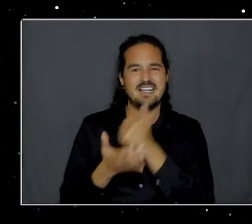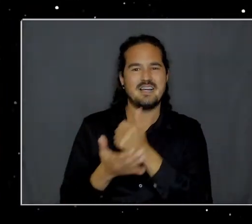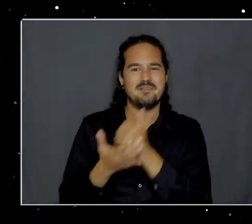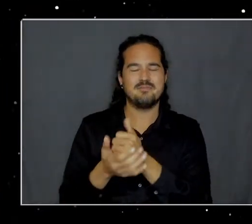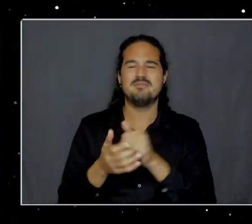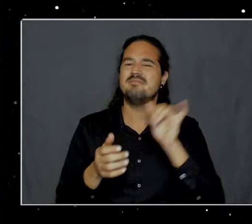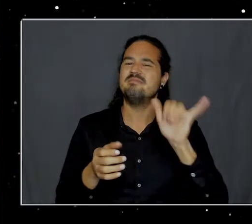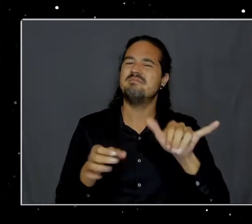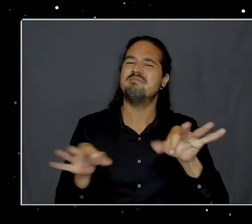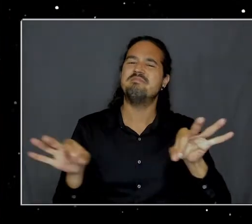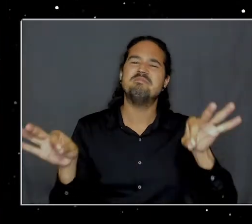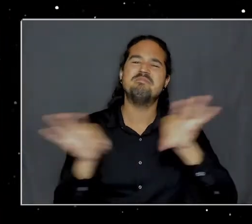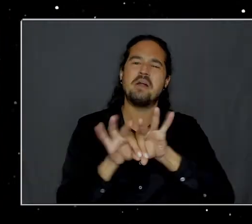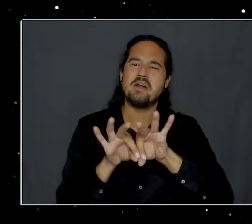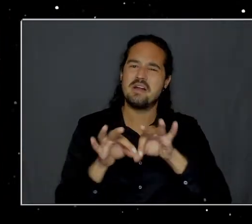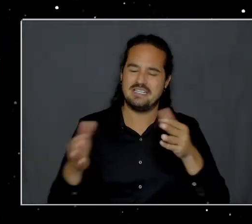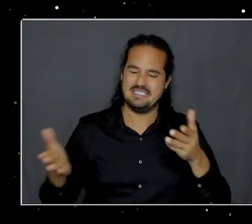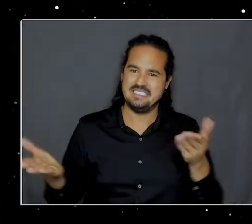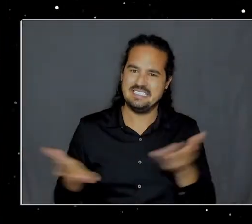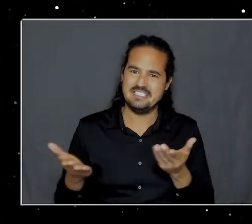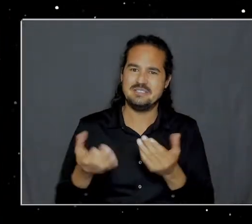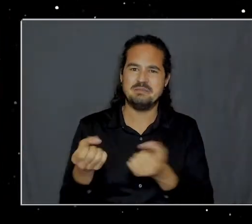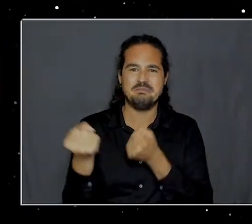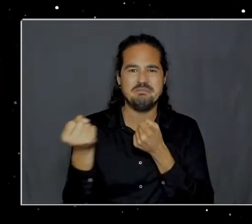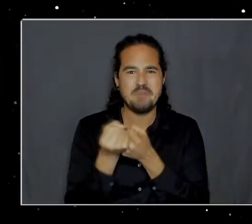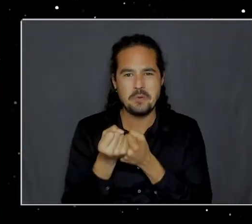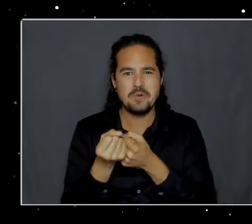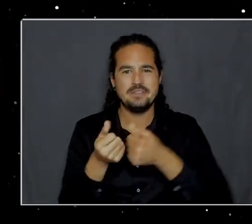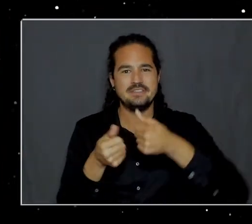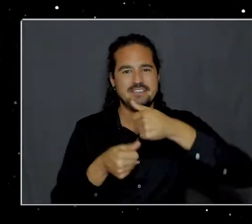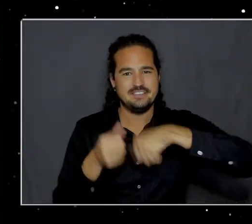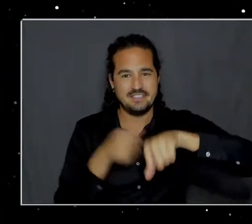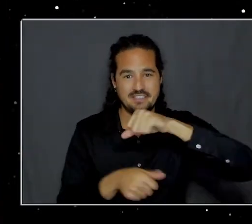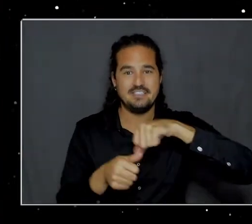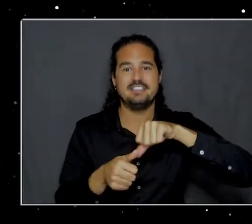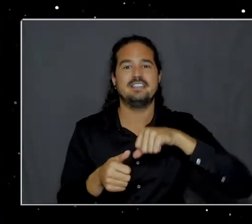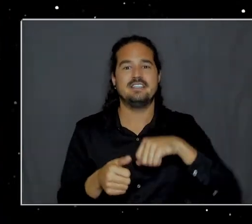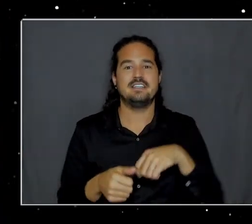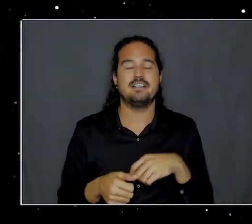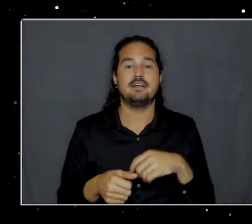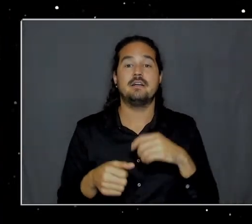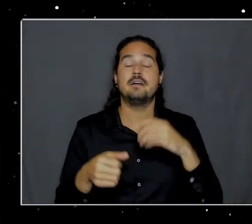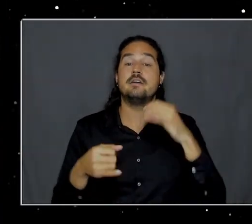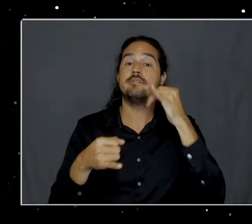AND REACH OUT FOR HELP. I SURE AS HELL HAVE. AND THAT IS SO IMPORTANT, THAT WE ARE THERE TO SUPPORT ONE